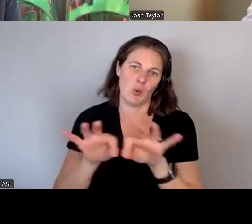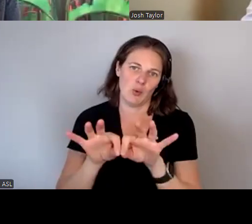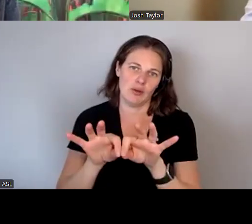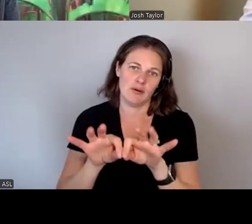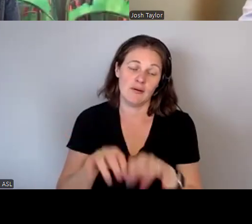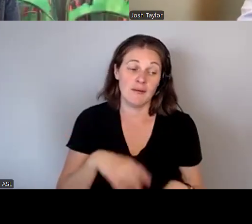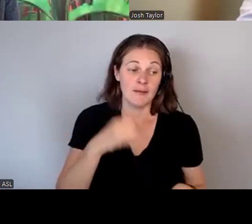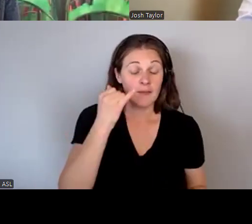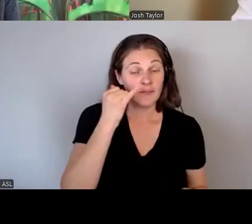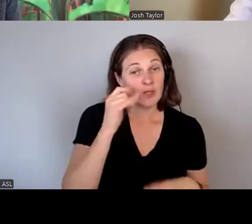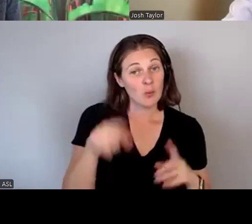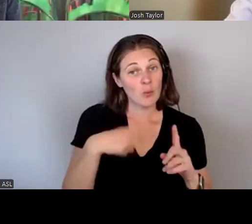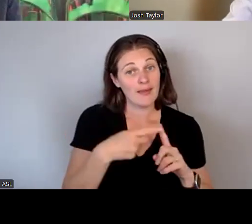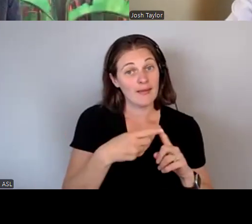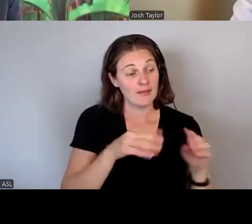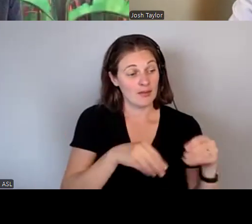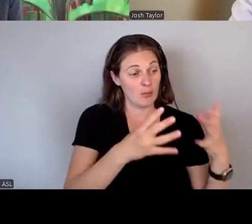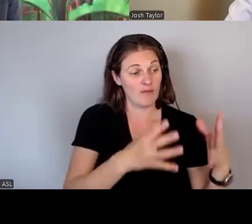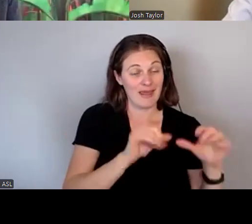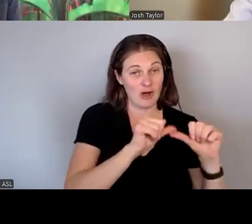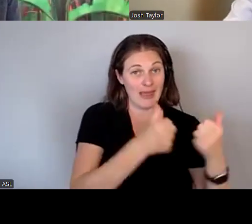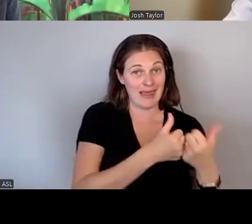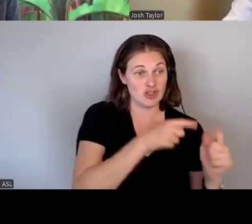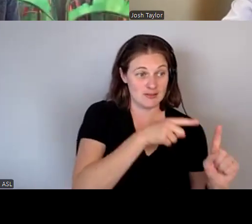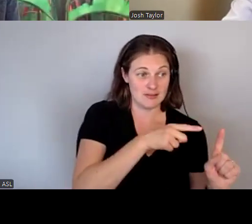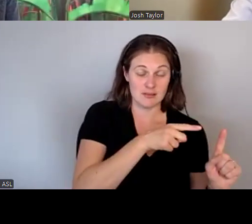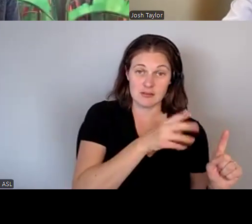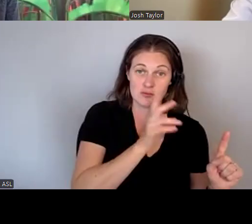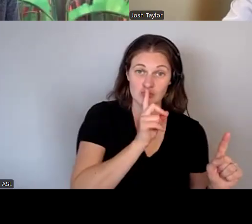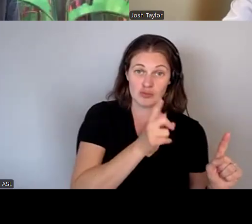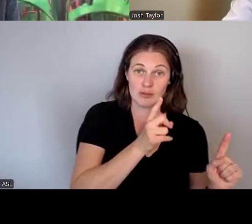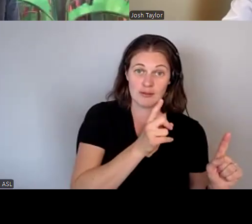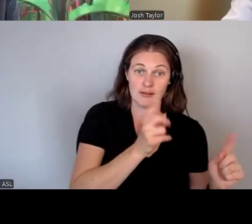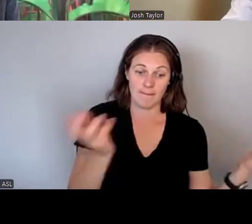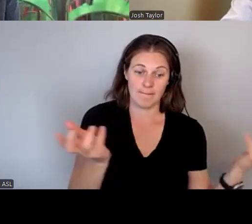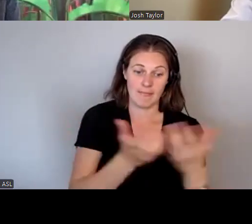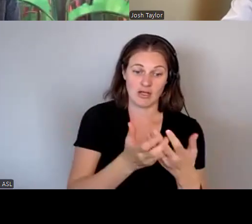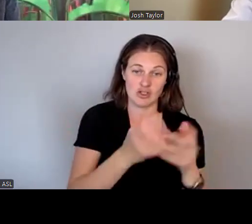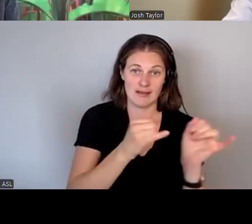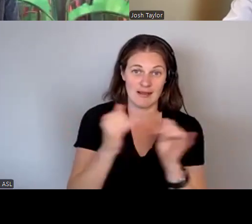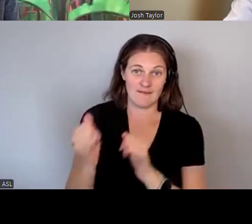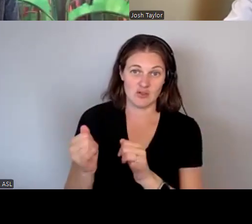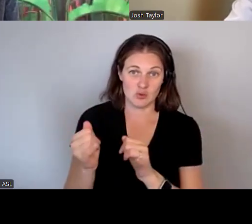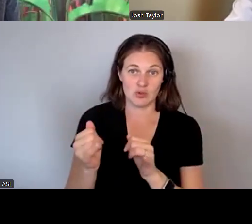when the provider agency does their job and matches an individual that has the skill